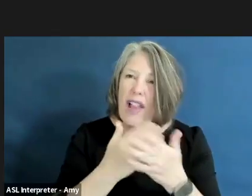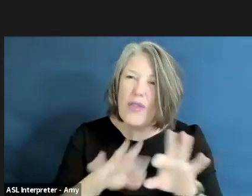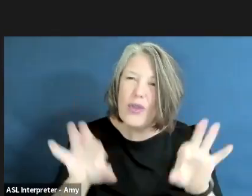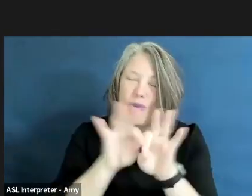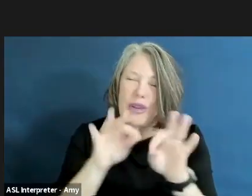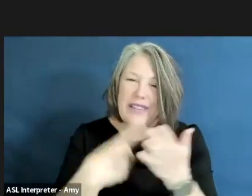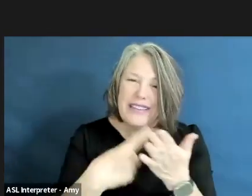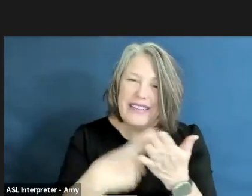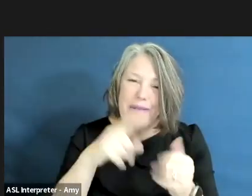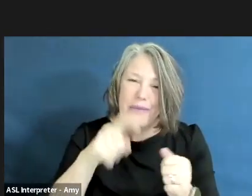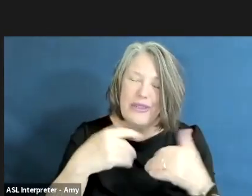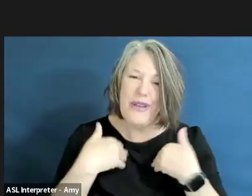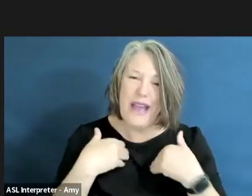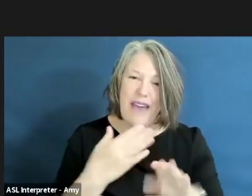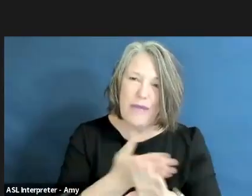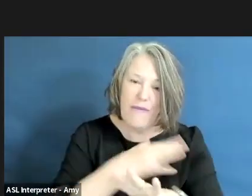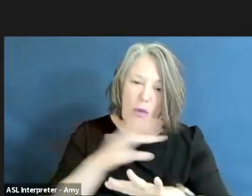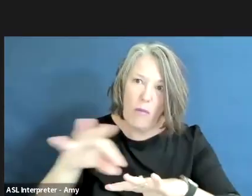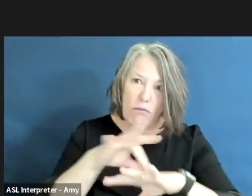supposed to have before a ring goes on your finger.